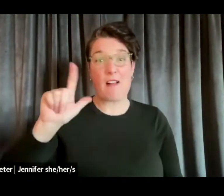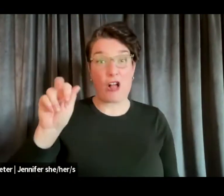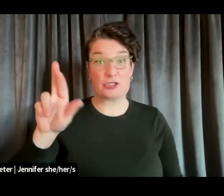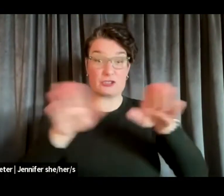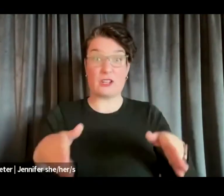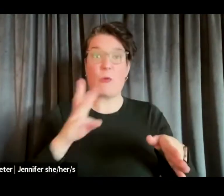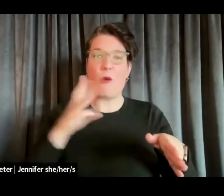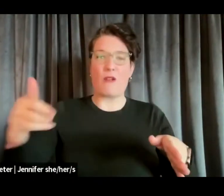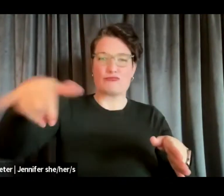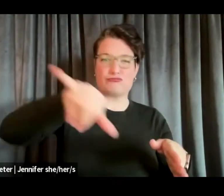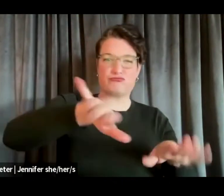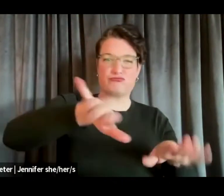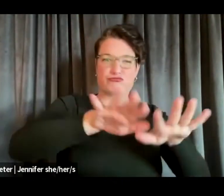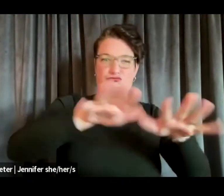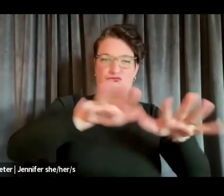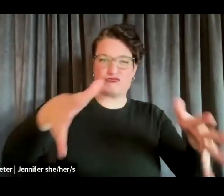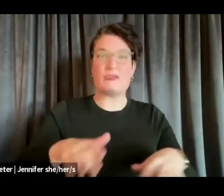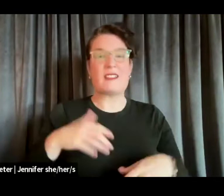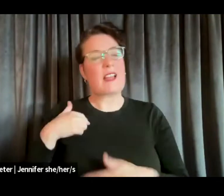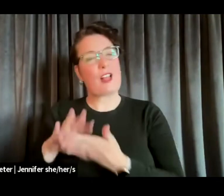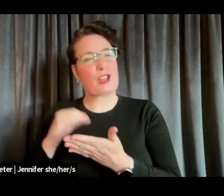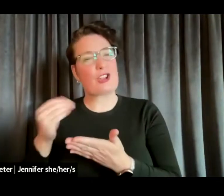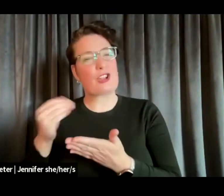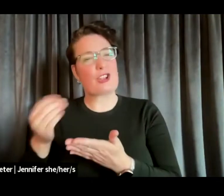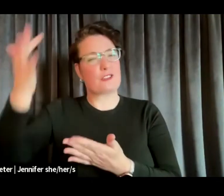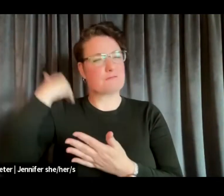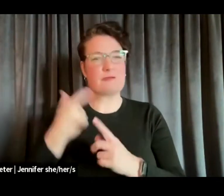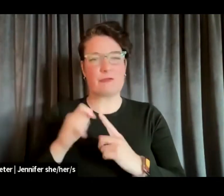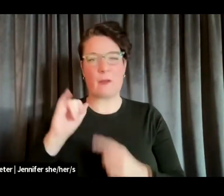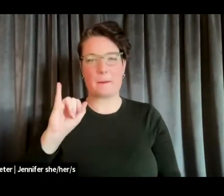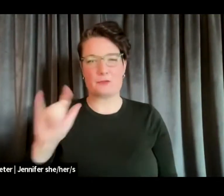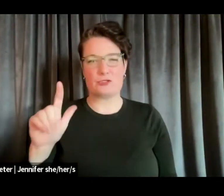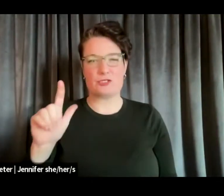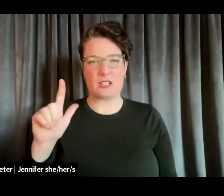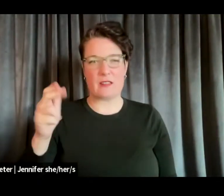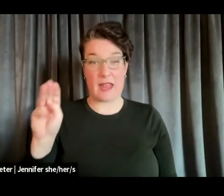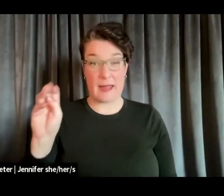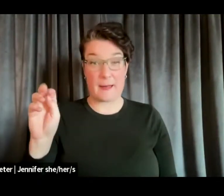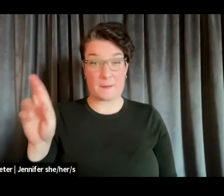I learned from Jill Hammer many years ago about that tradition that in ancient